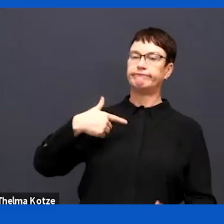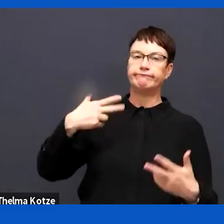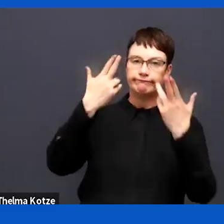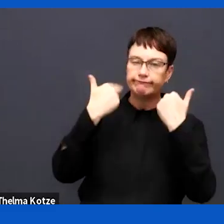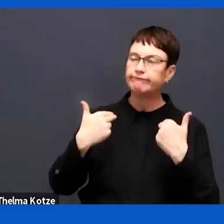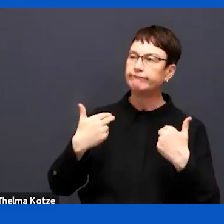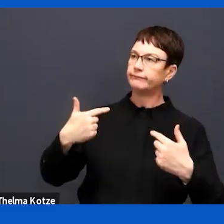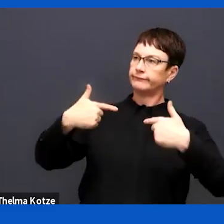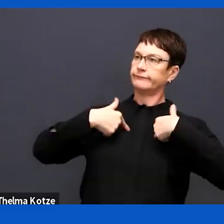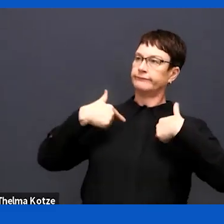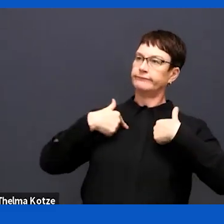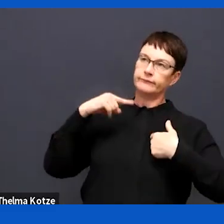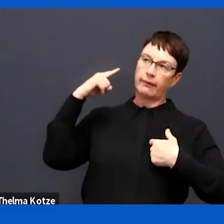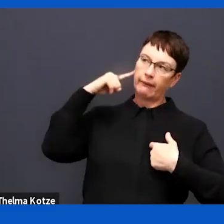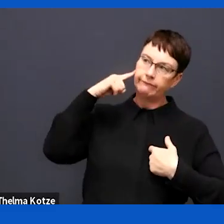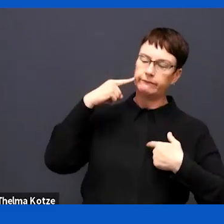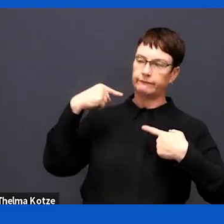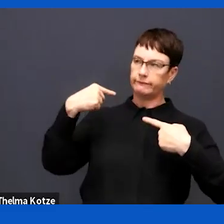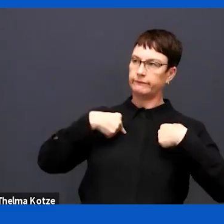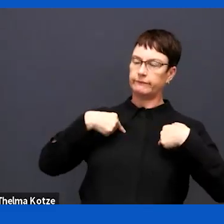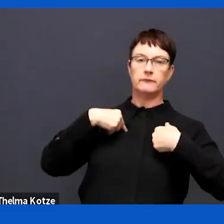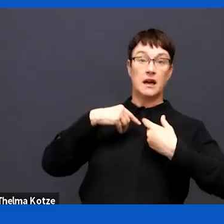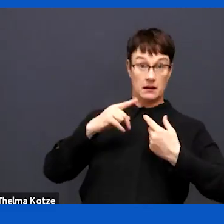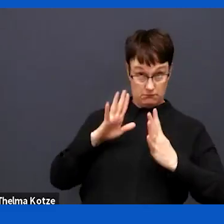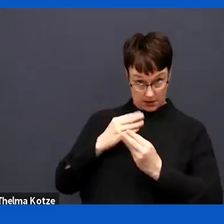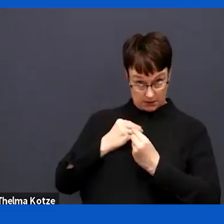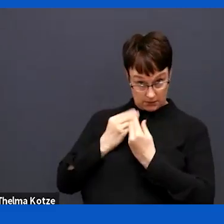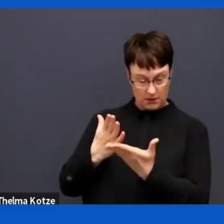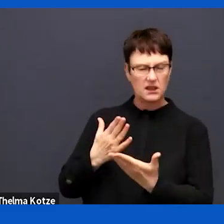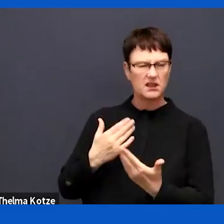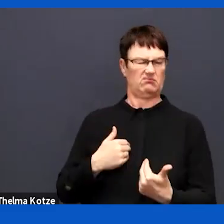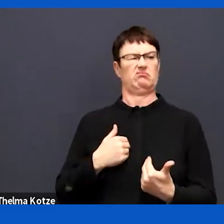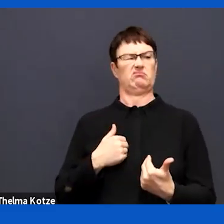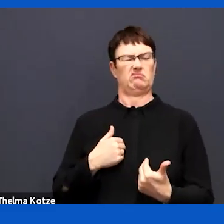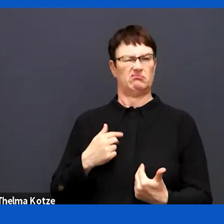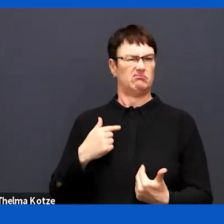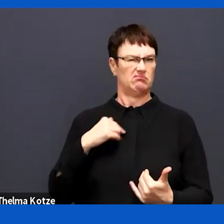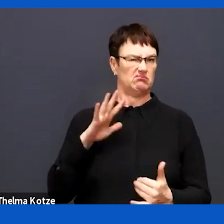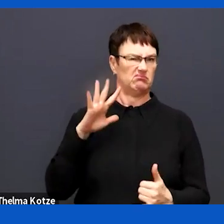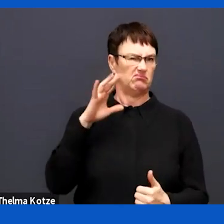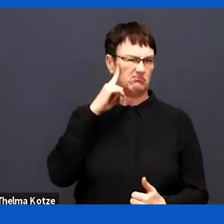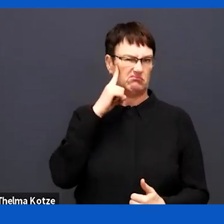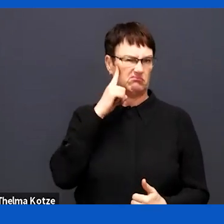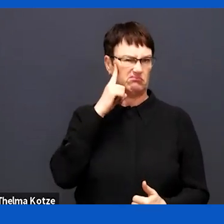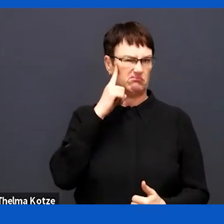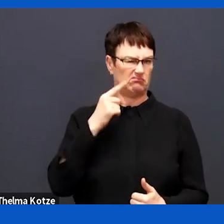the website? This is a very good question. >> SUSANNA LAURIN: Okay. Since we don't have